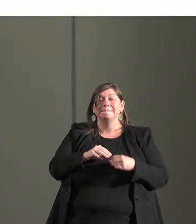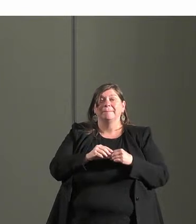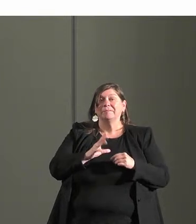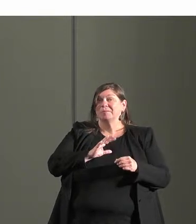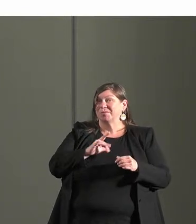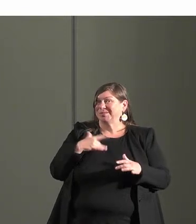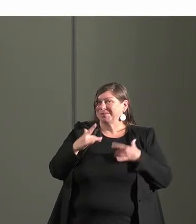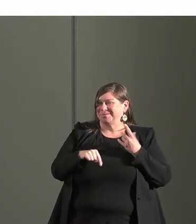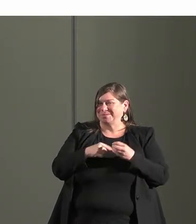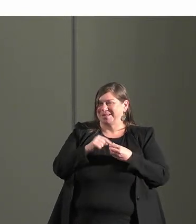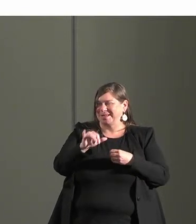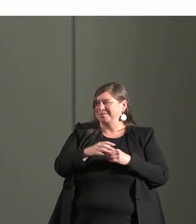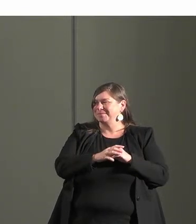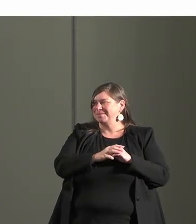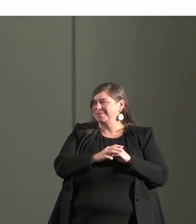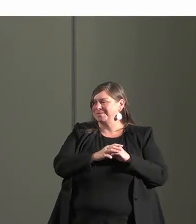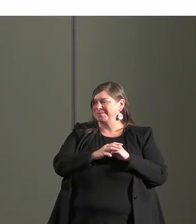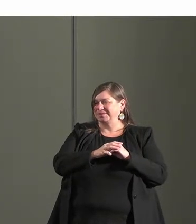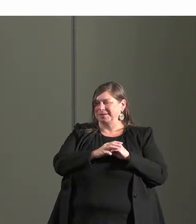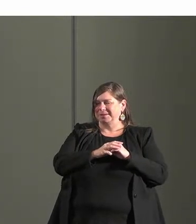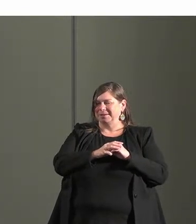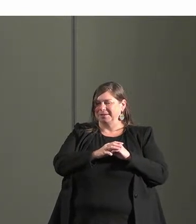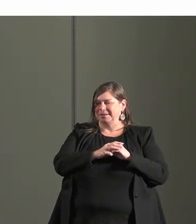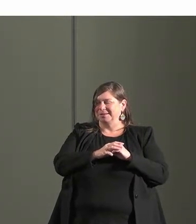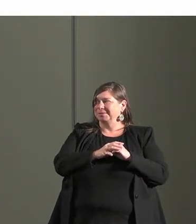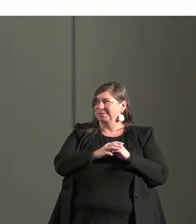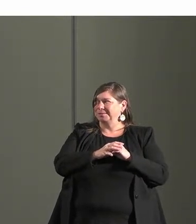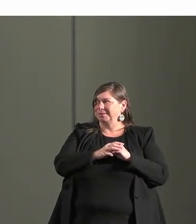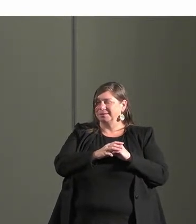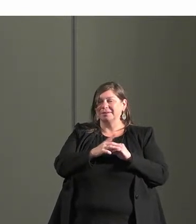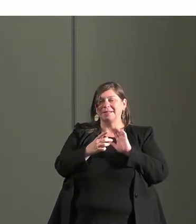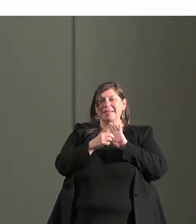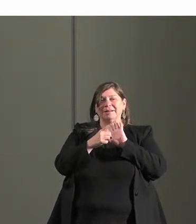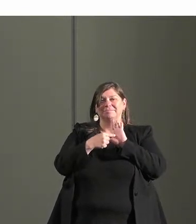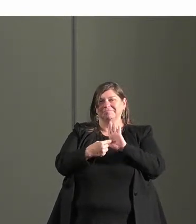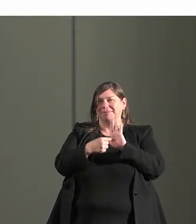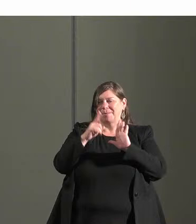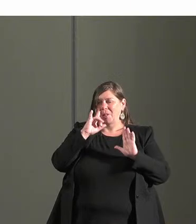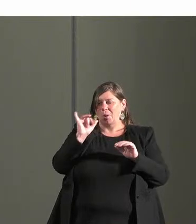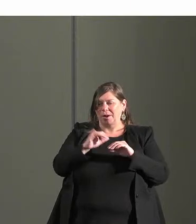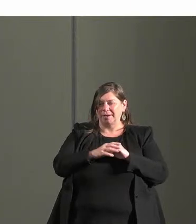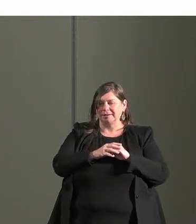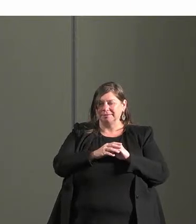experience on the web. We are excited about that.